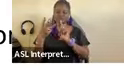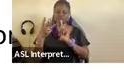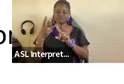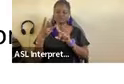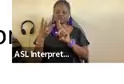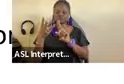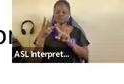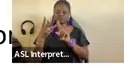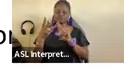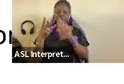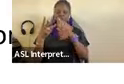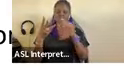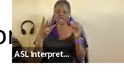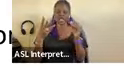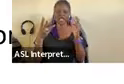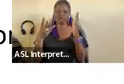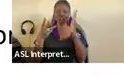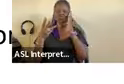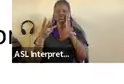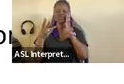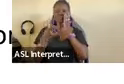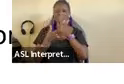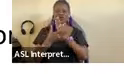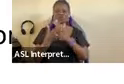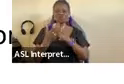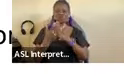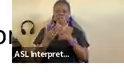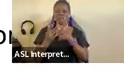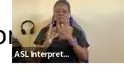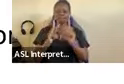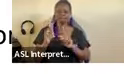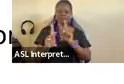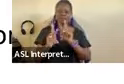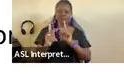And we know that there are groups of our population that live in settings where